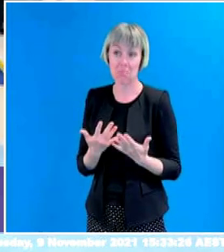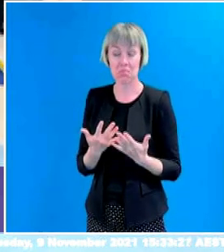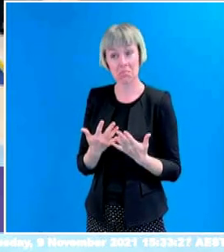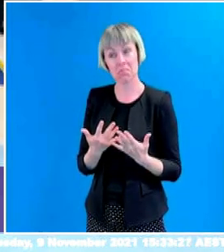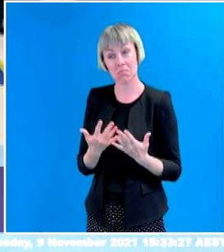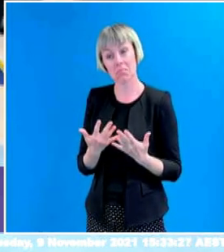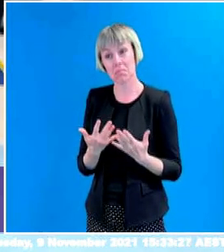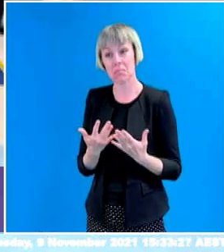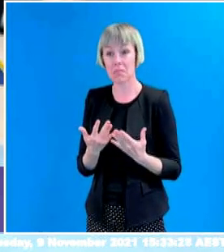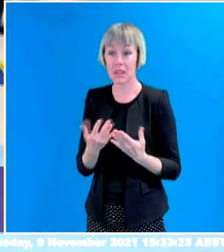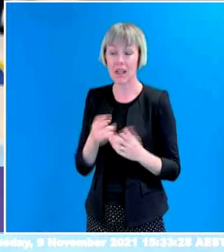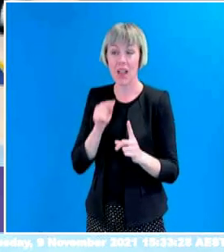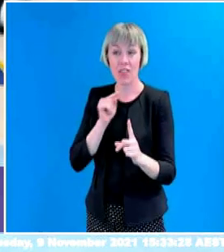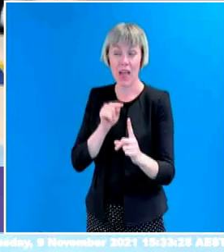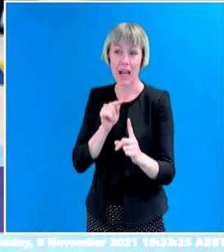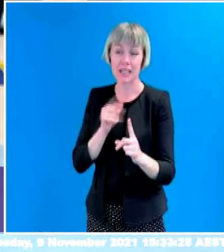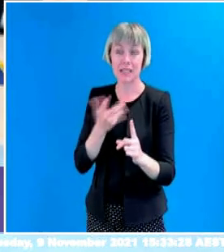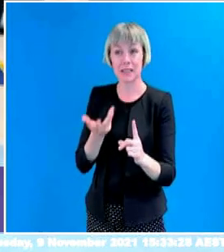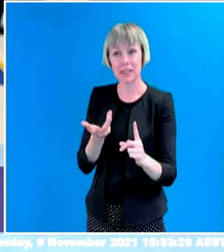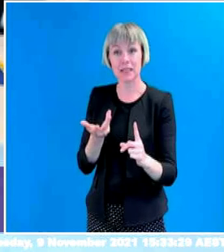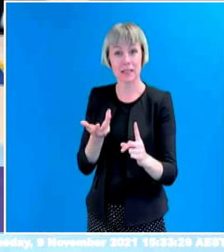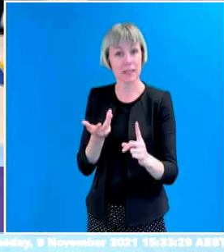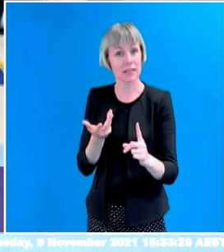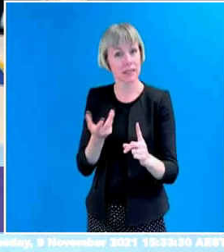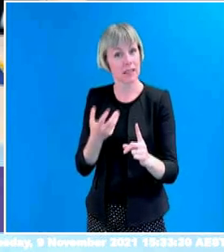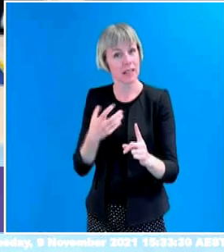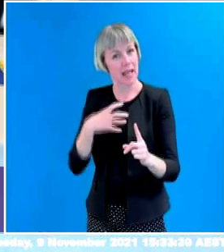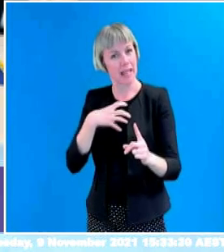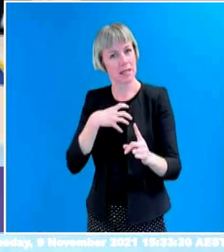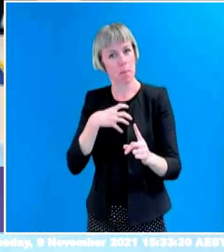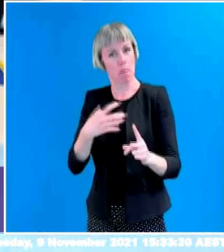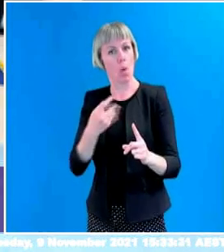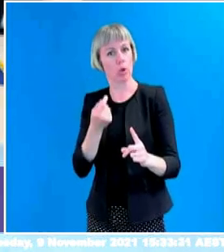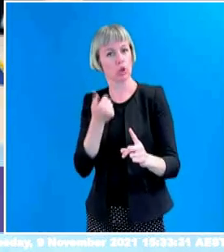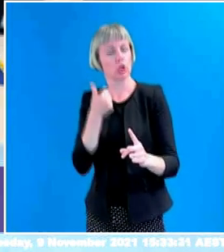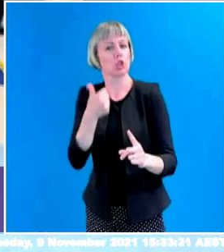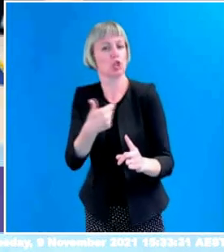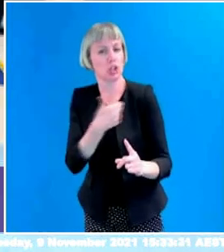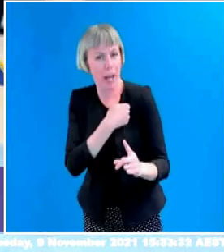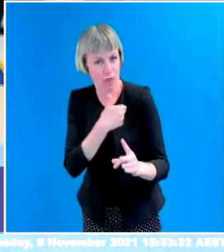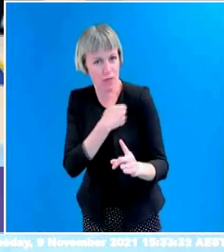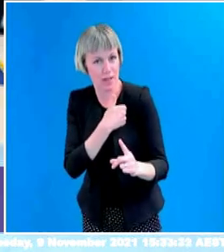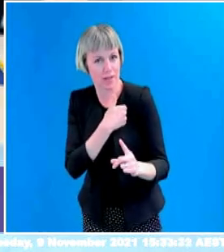is probably more generous than what is provided under the Convention,